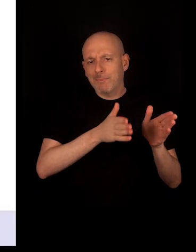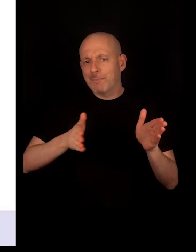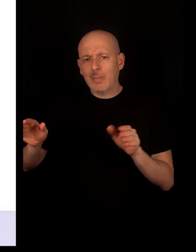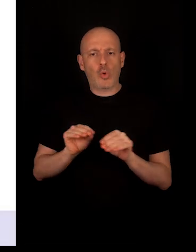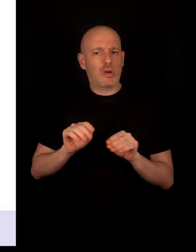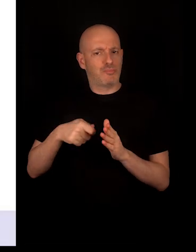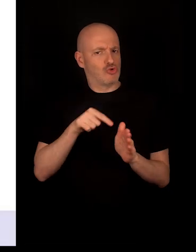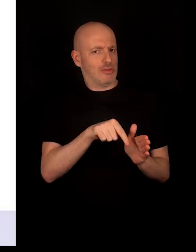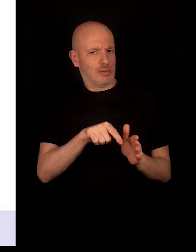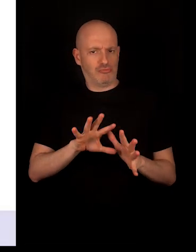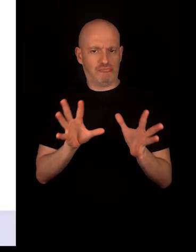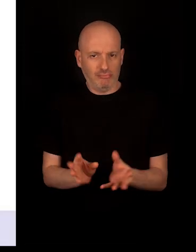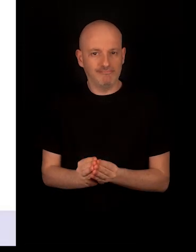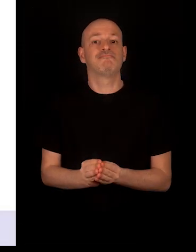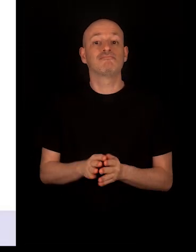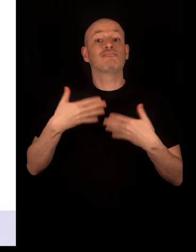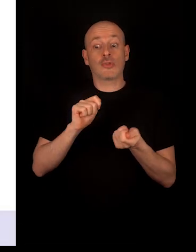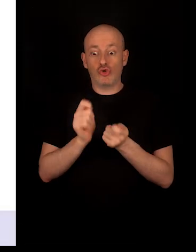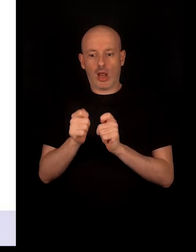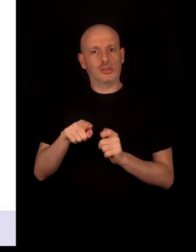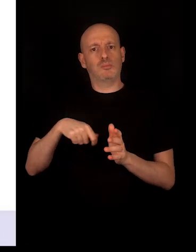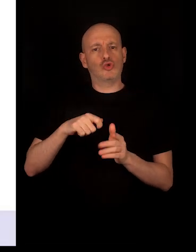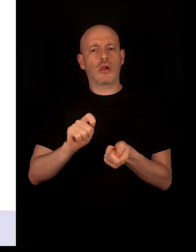the implementation and timeline of the mobility project.